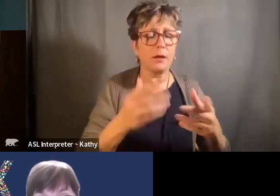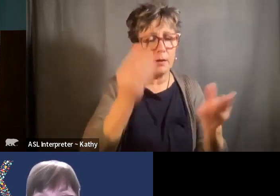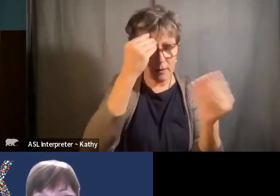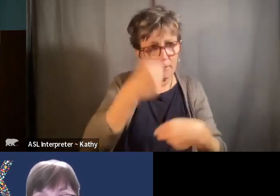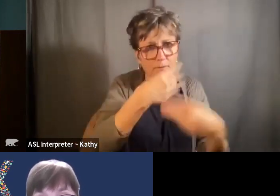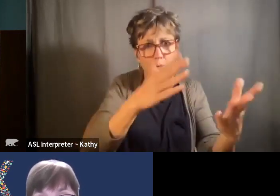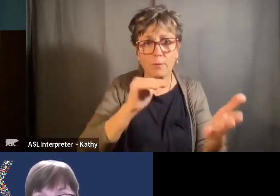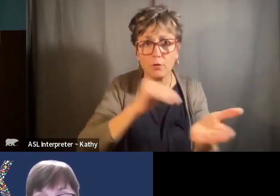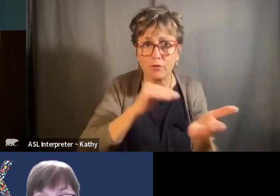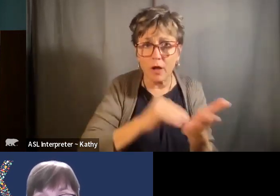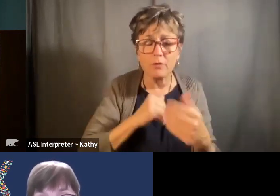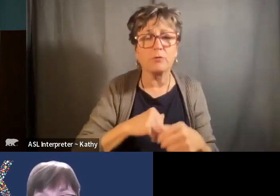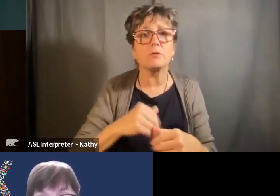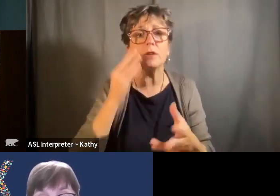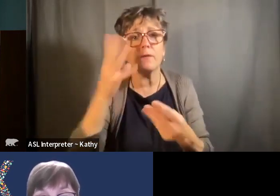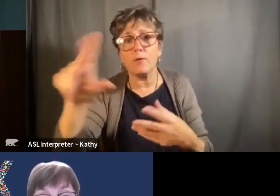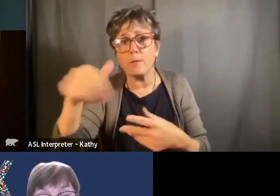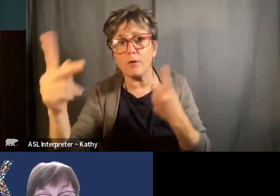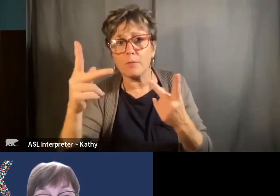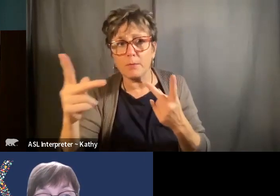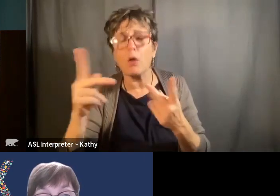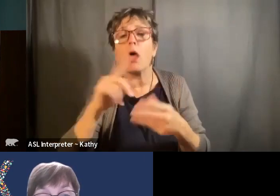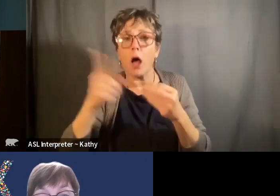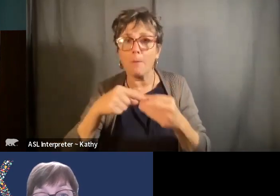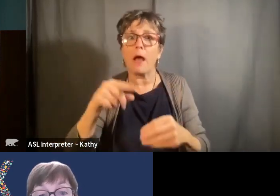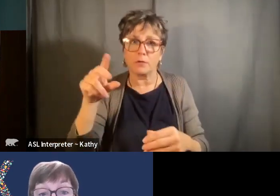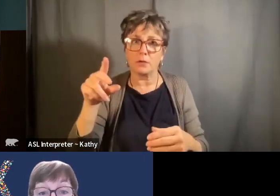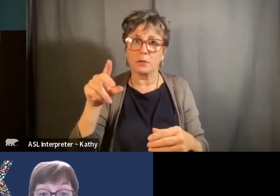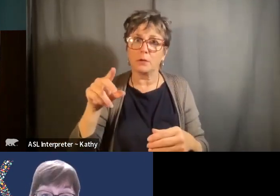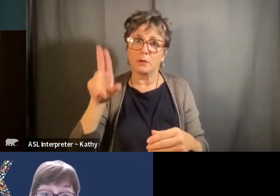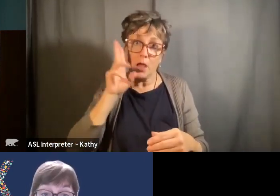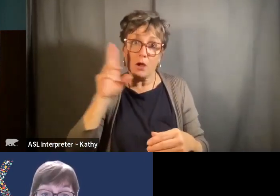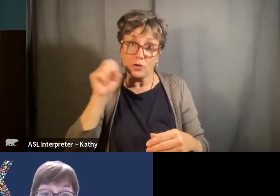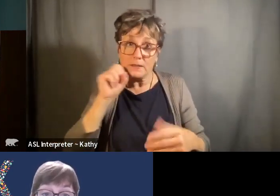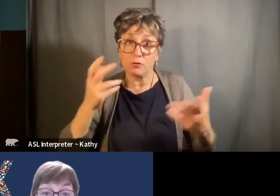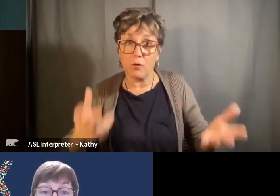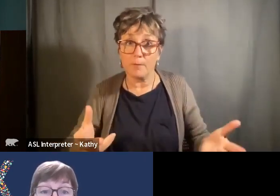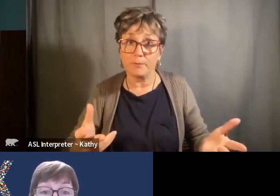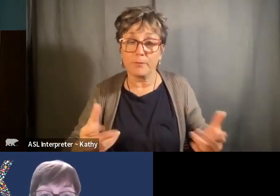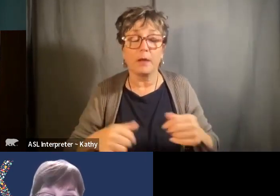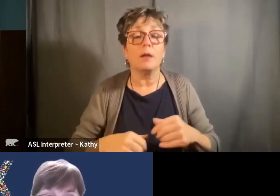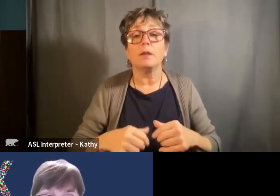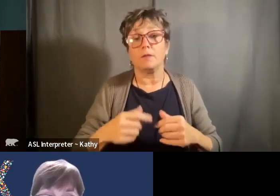um about this this um disease. So I want you to do this for you, not as a favor to us